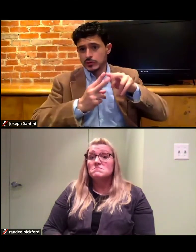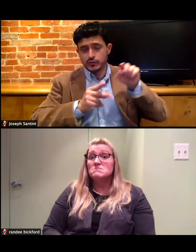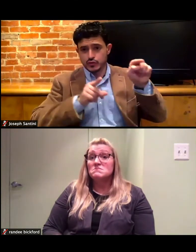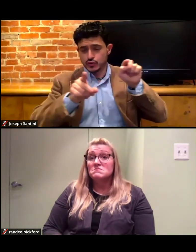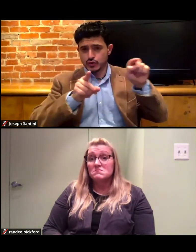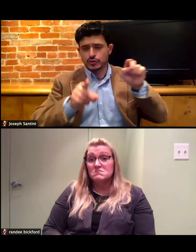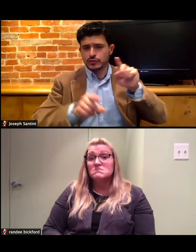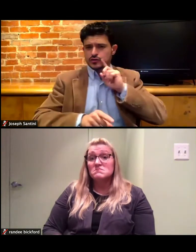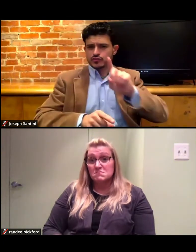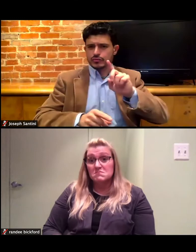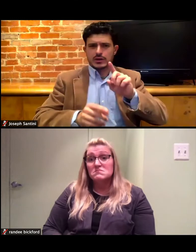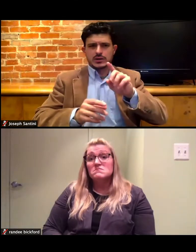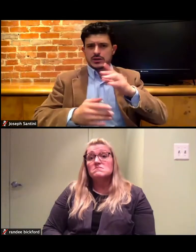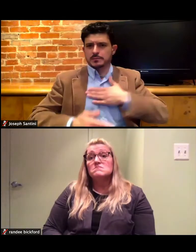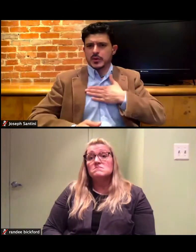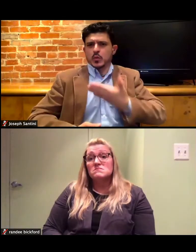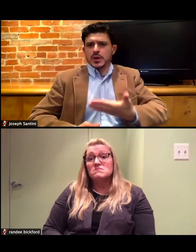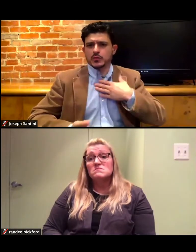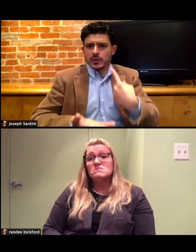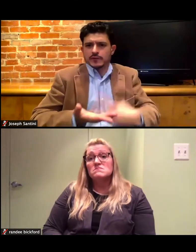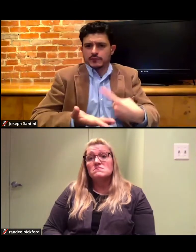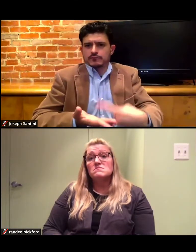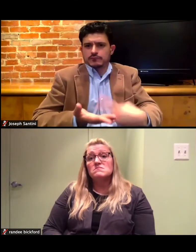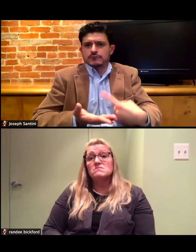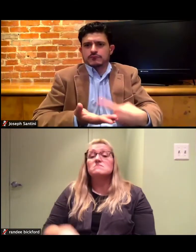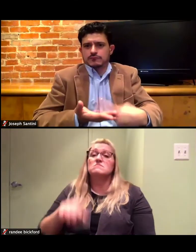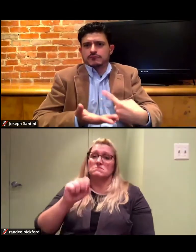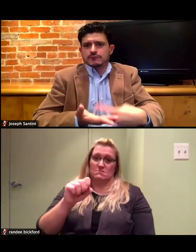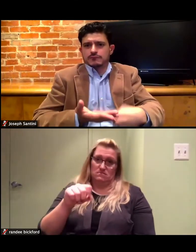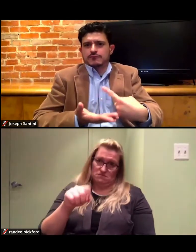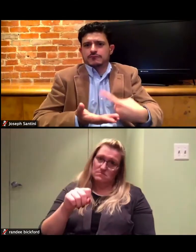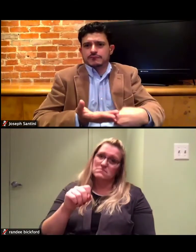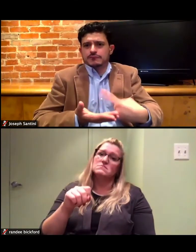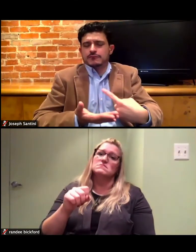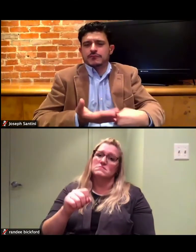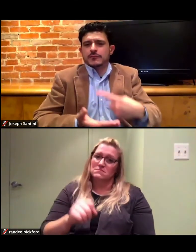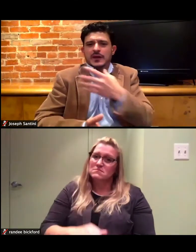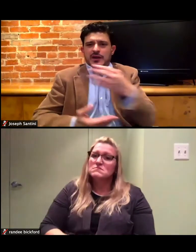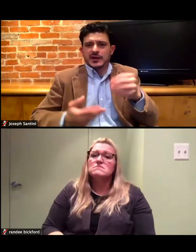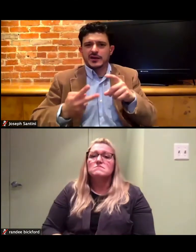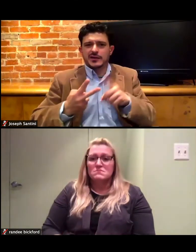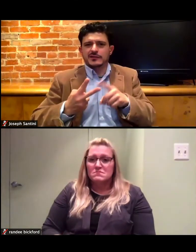or the parents either way, to be willing to have discussions with the children about